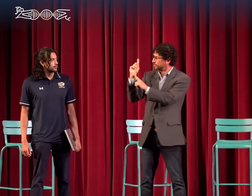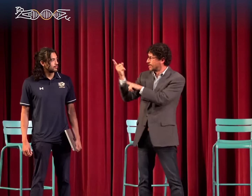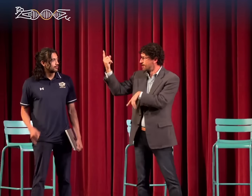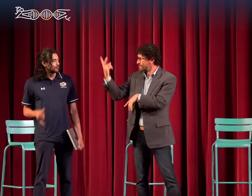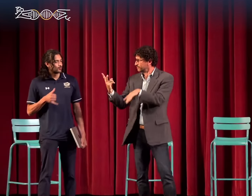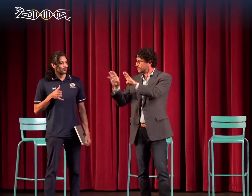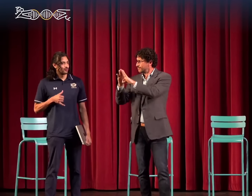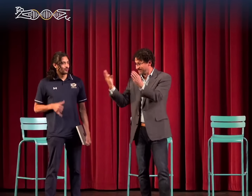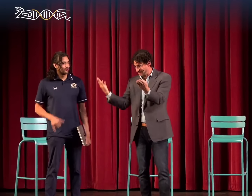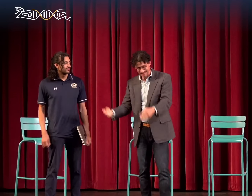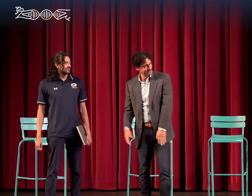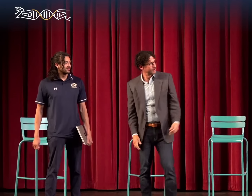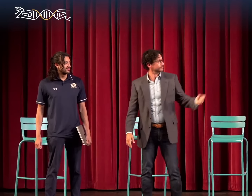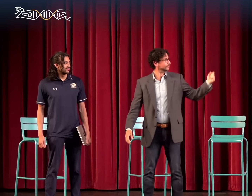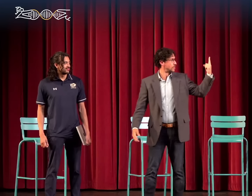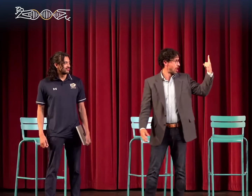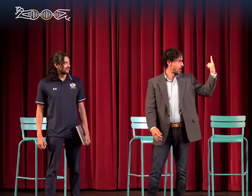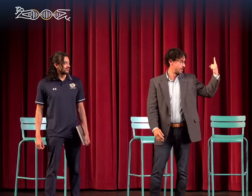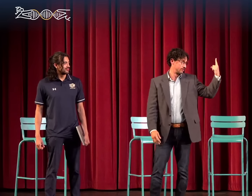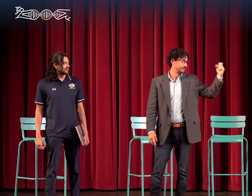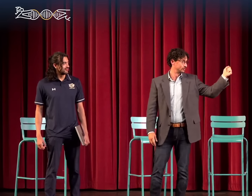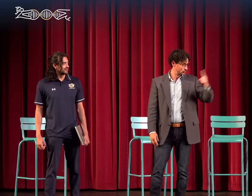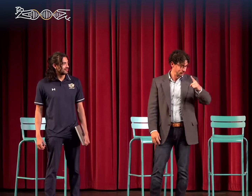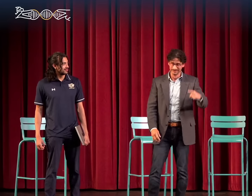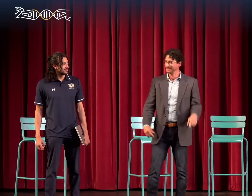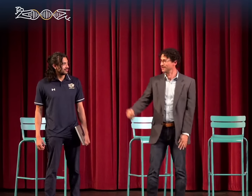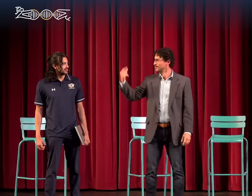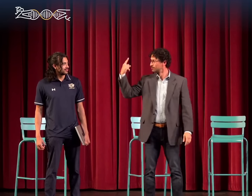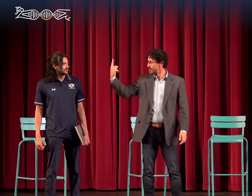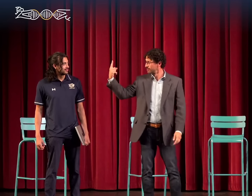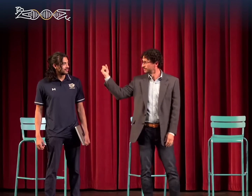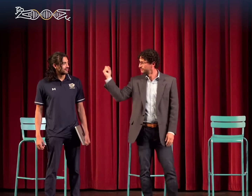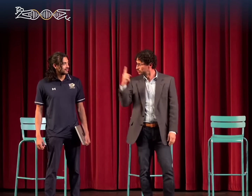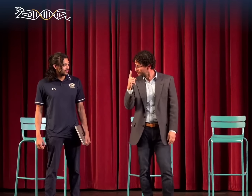affirmative from negative, one cross exam question, you have one cross exam.